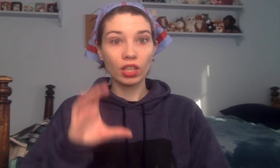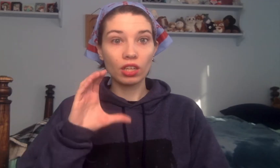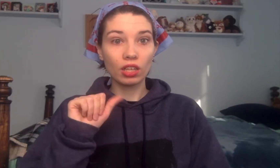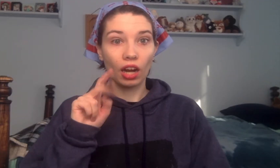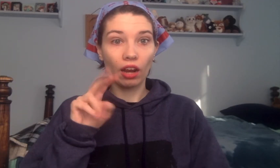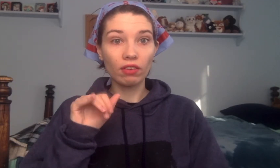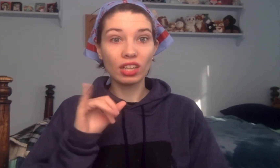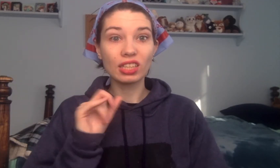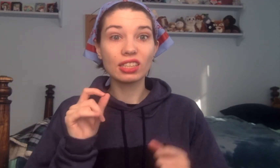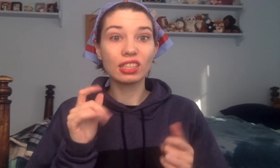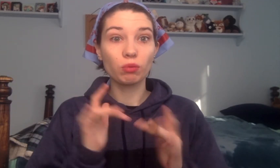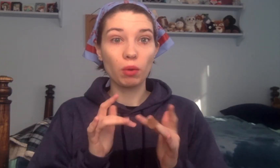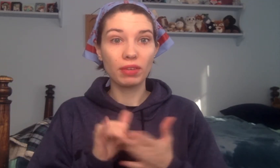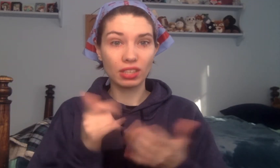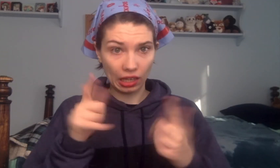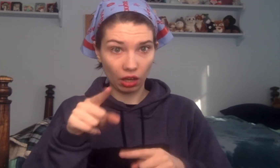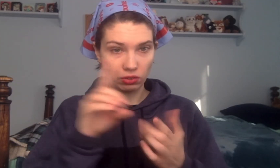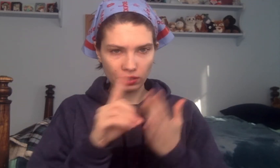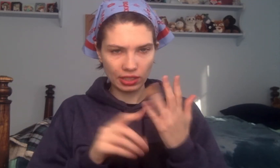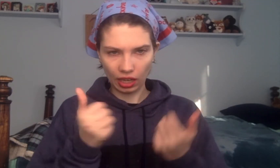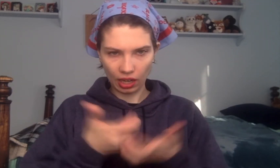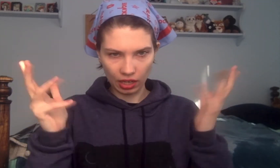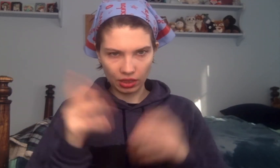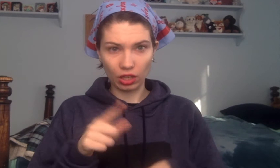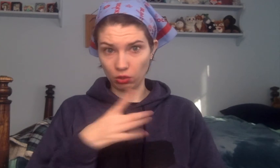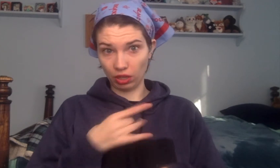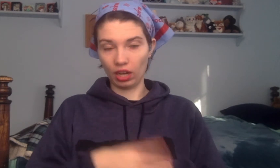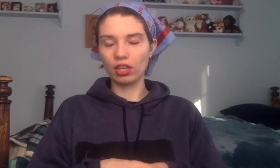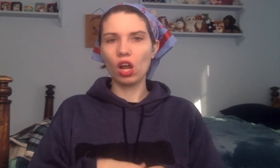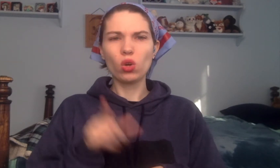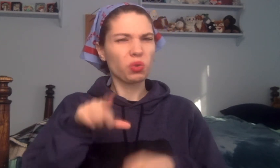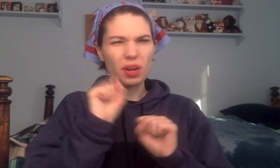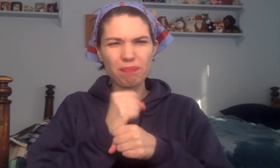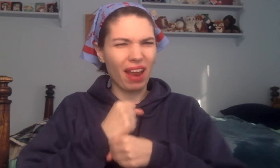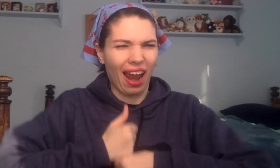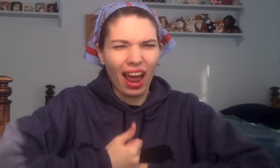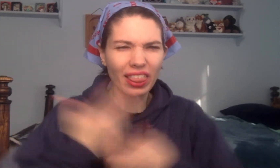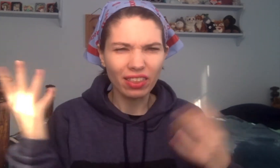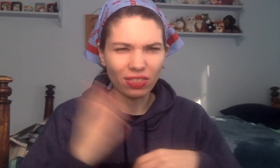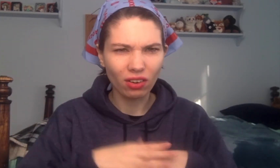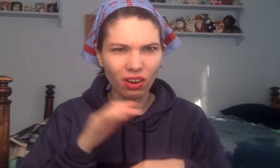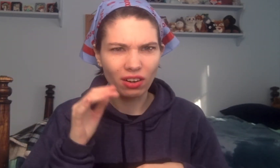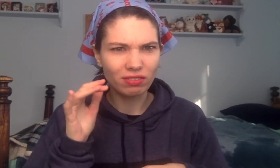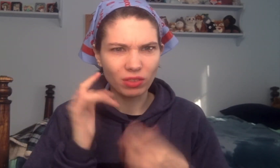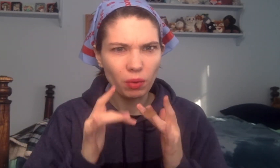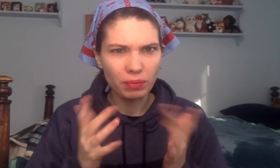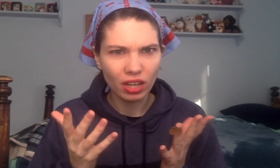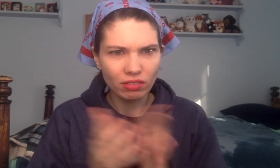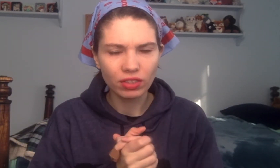Canva is a website that allows you to design anything you like. You can make anything on the website!